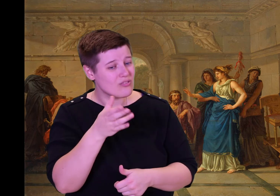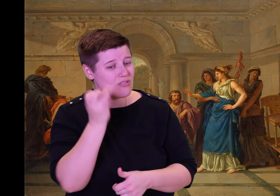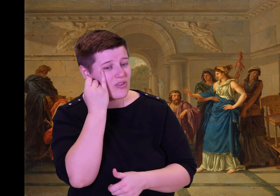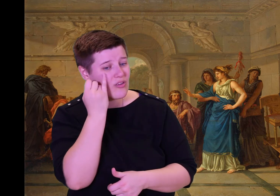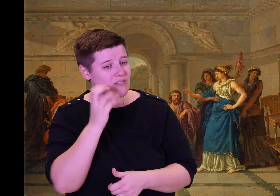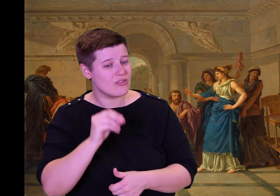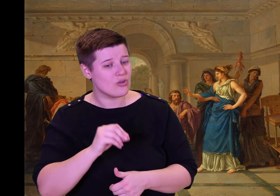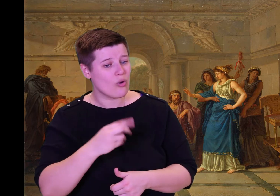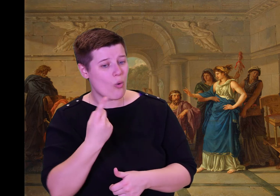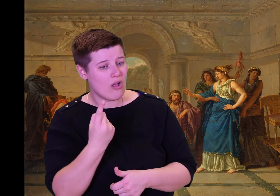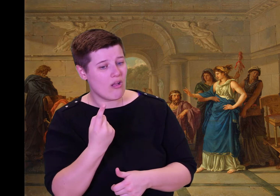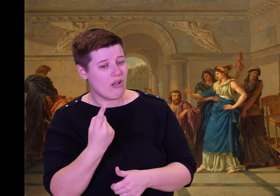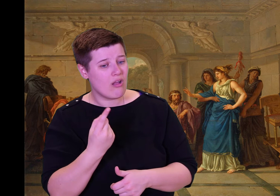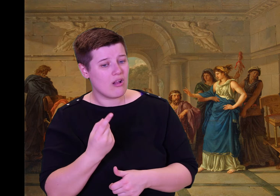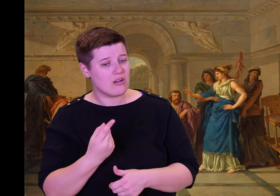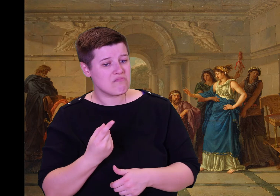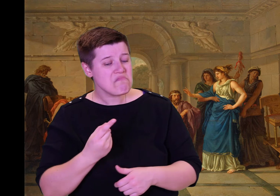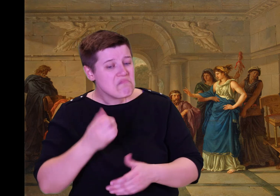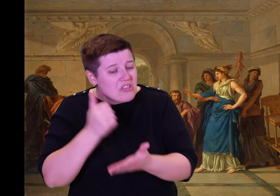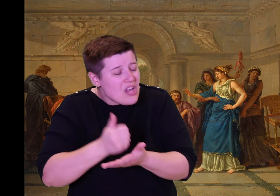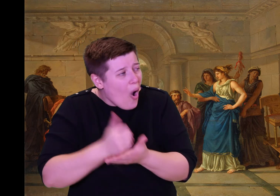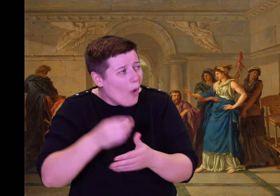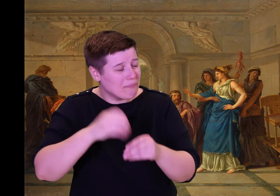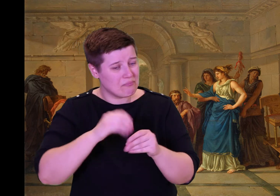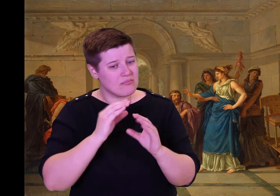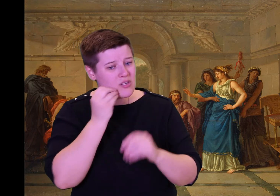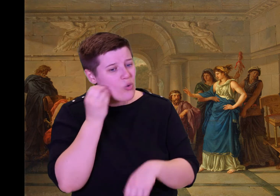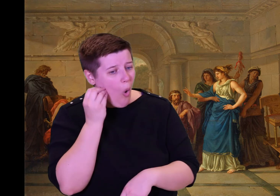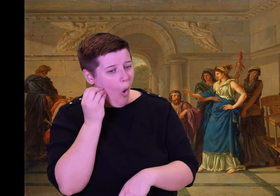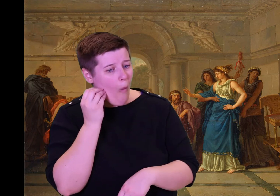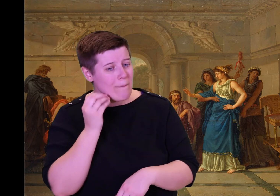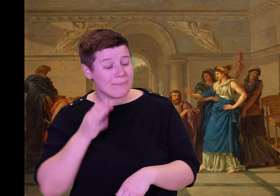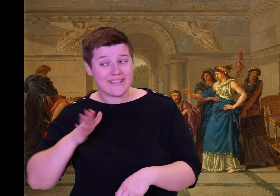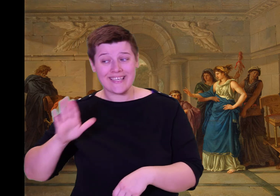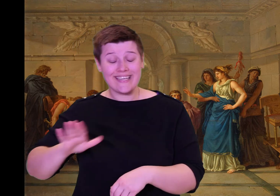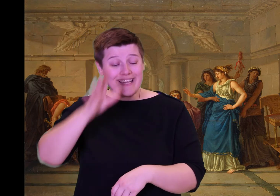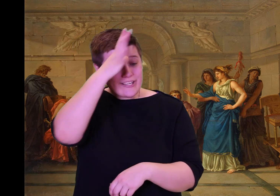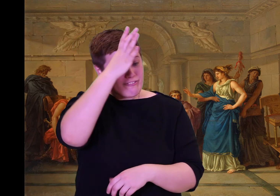he raised his purple cloak to hide his eyes."